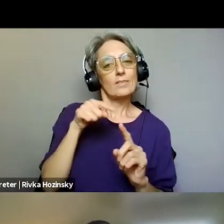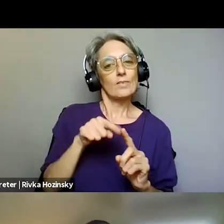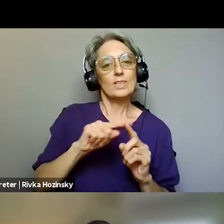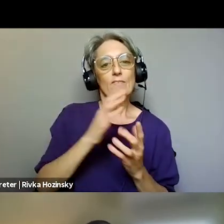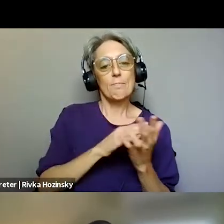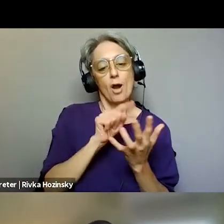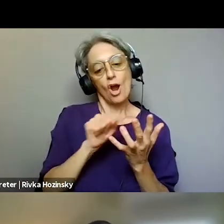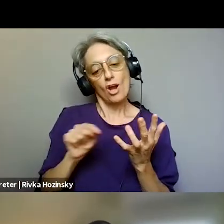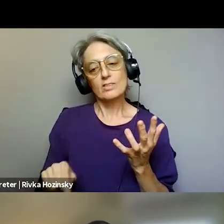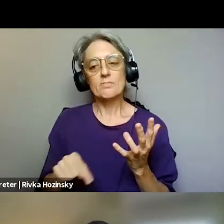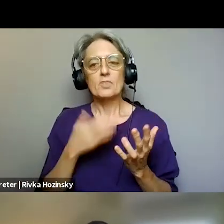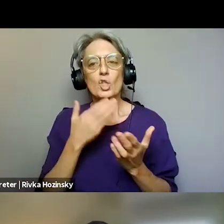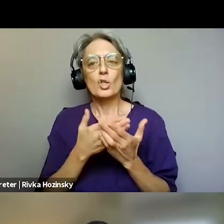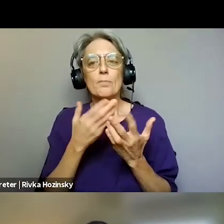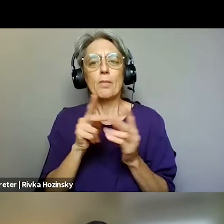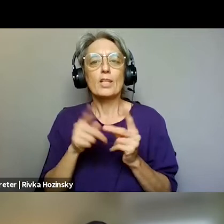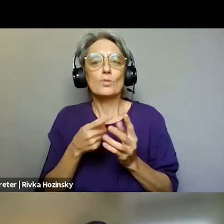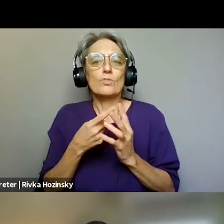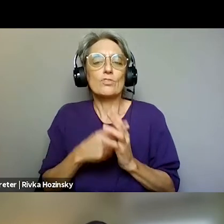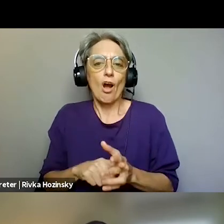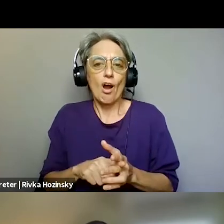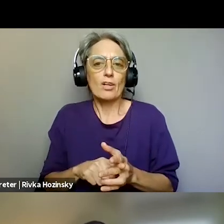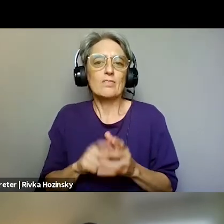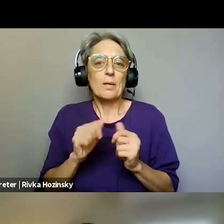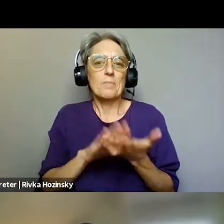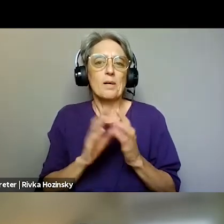speak to multiple ways of being flexible. >> [DR. ERIC RUBENSTEIN:] Yeah and to add to